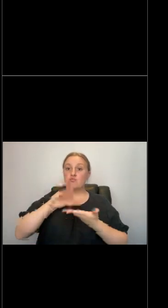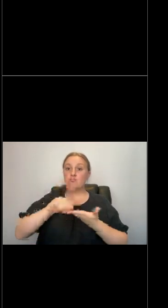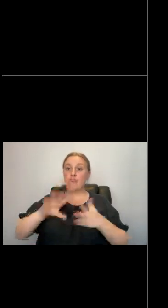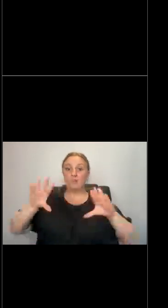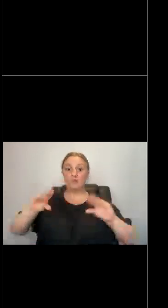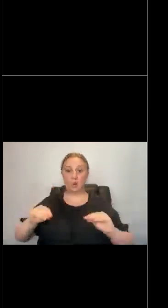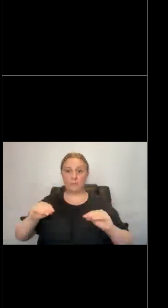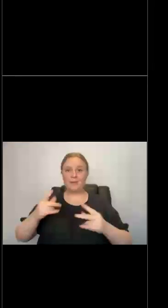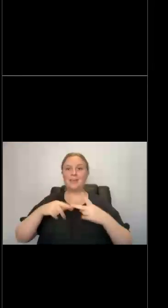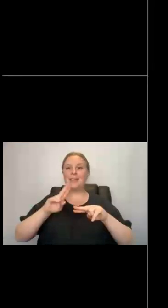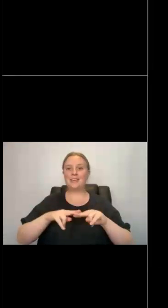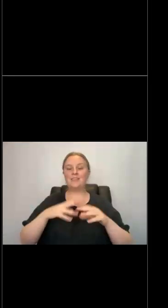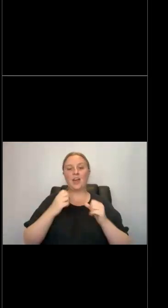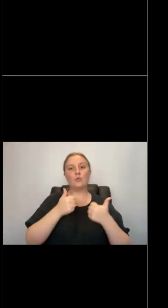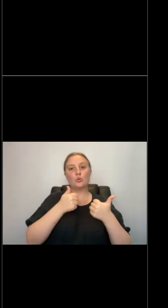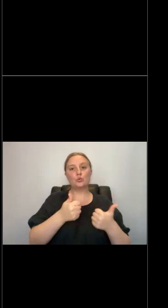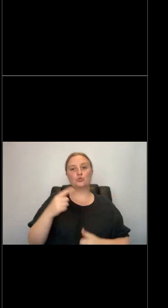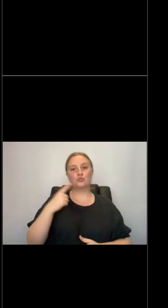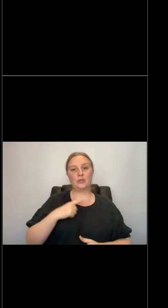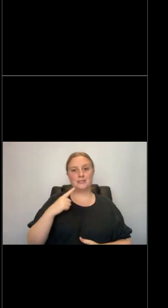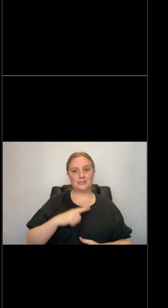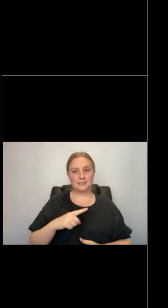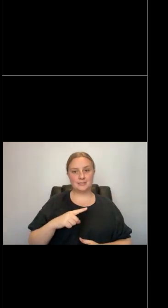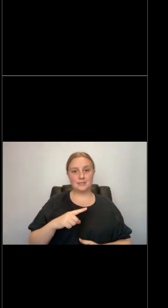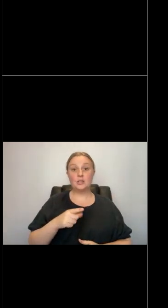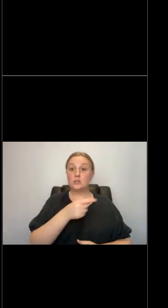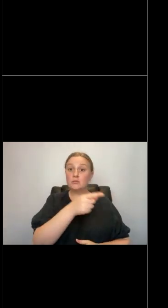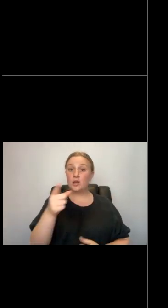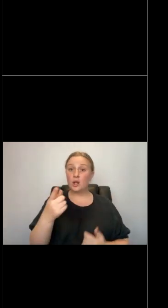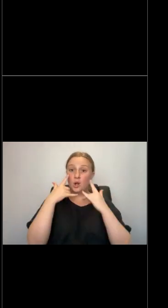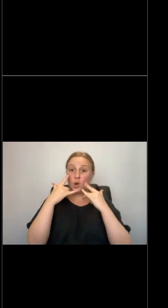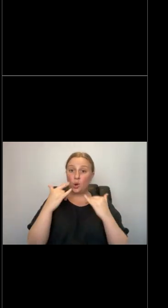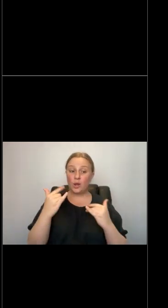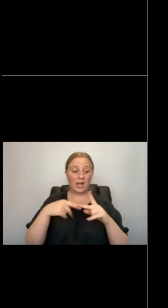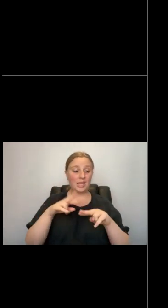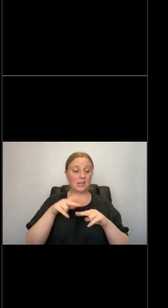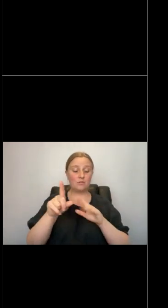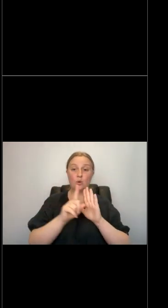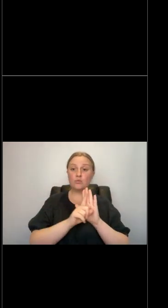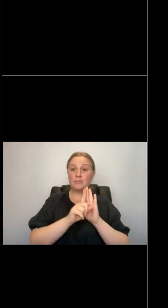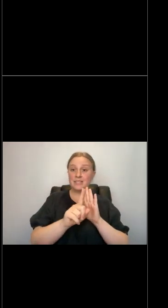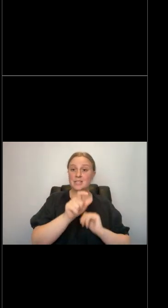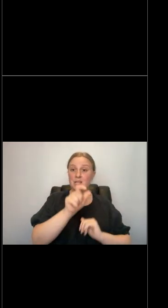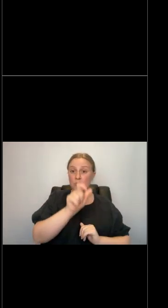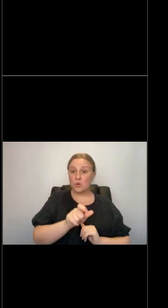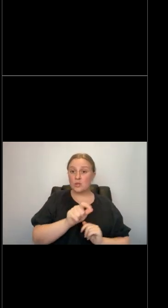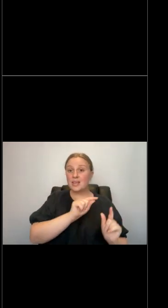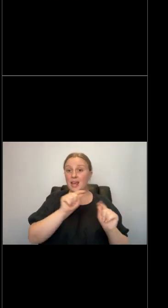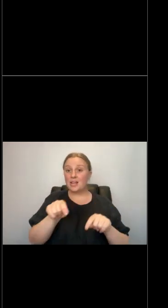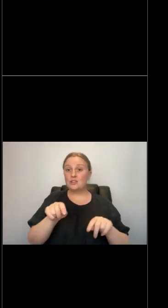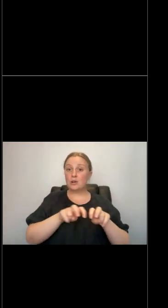Thank or representing people in the tribunal also support persons representing people in the tribunal.